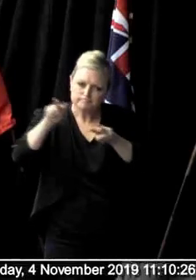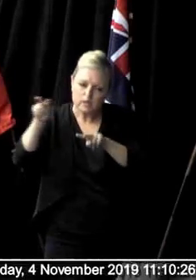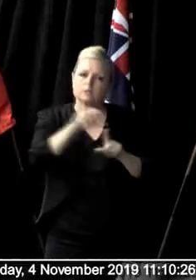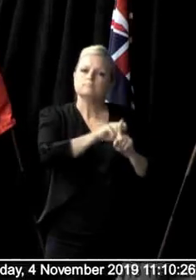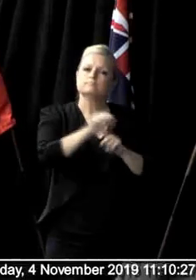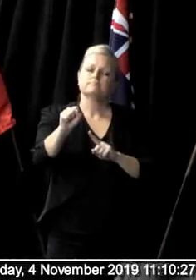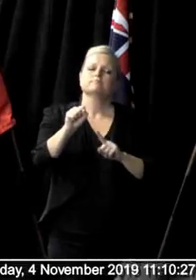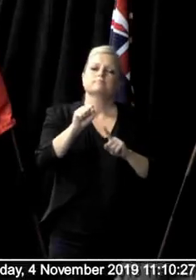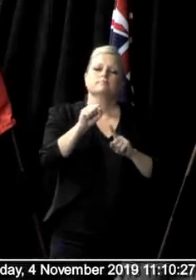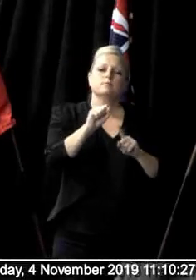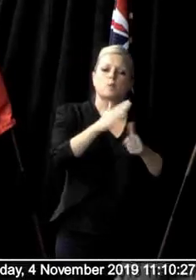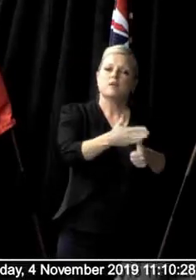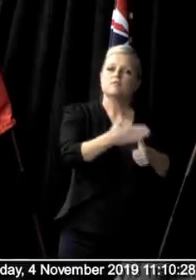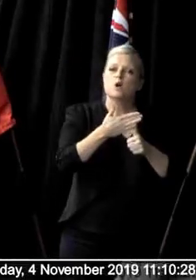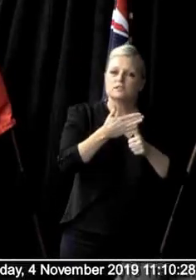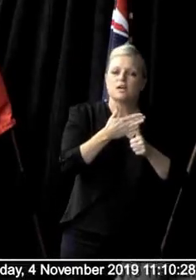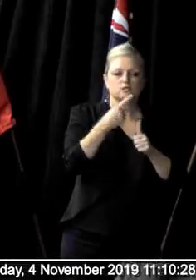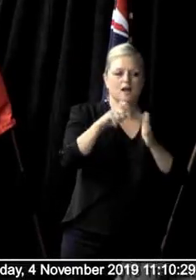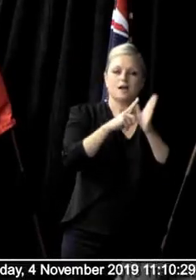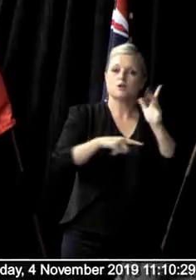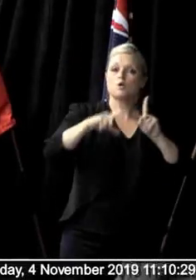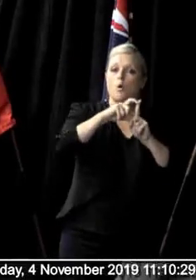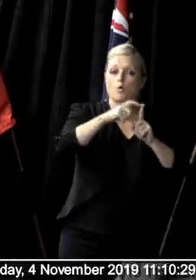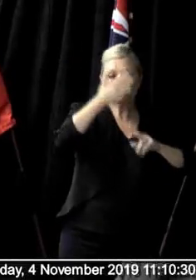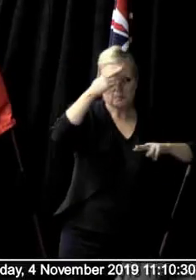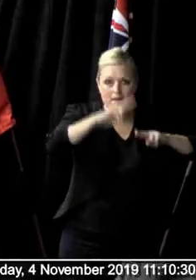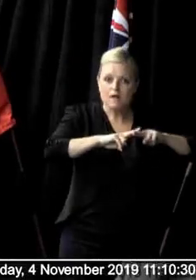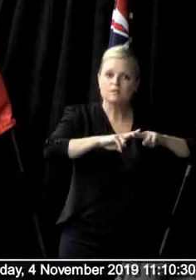and culturally and linguistically diverse parents and families may already be